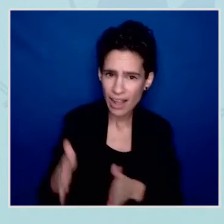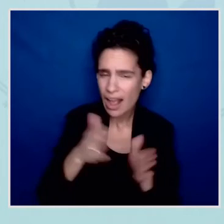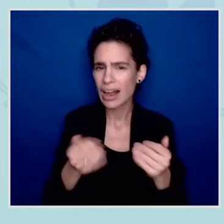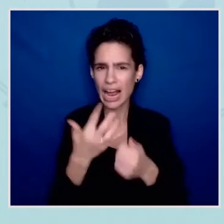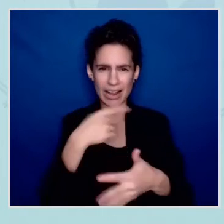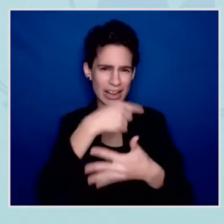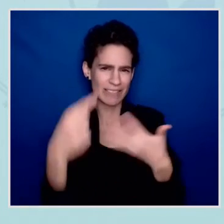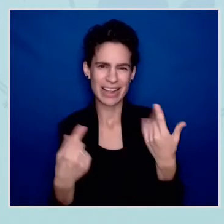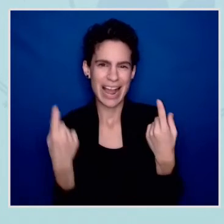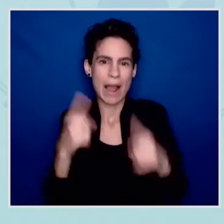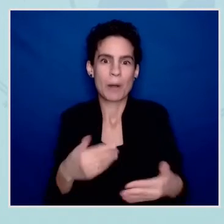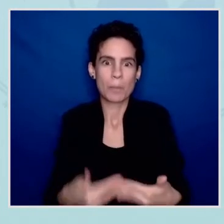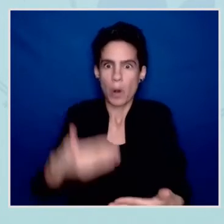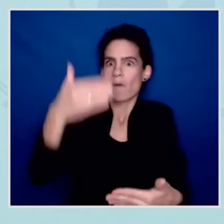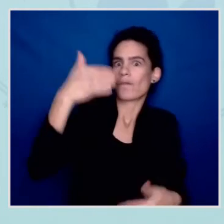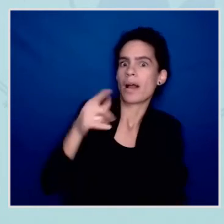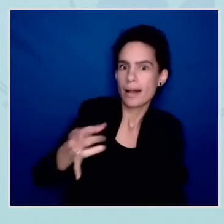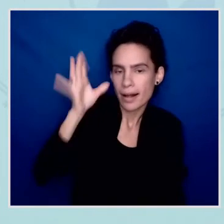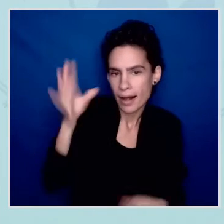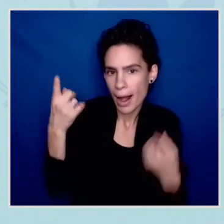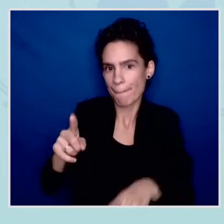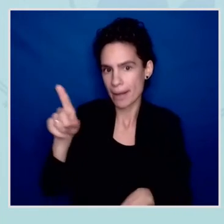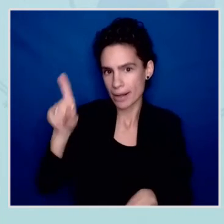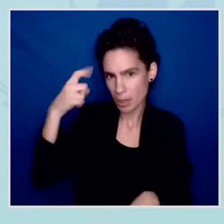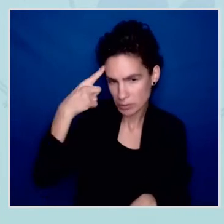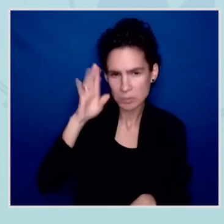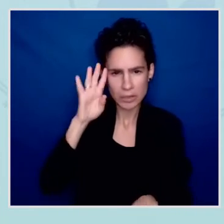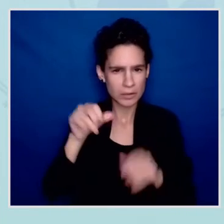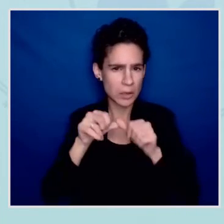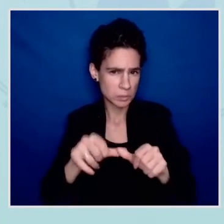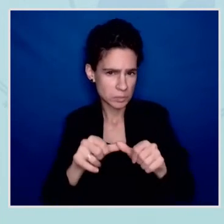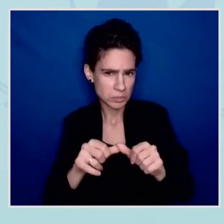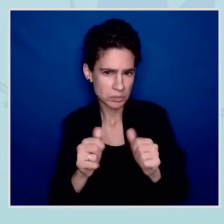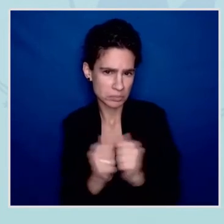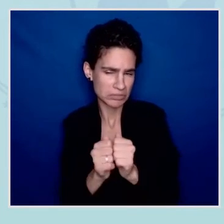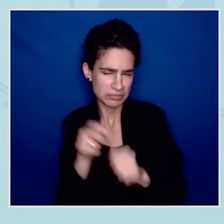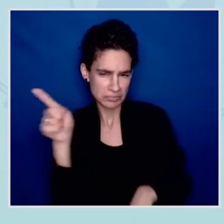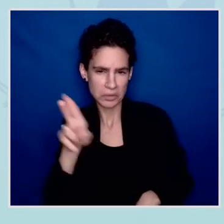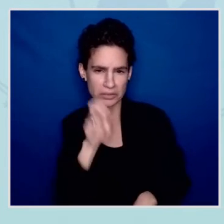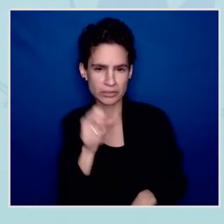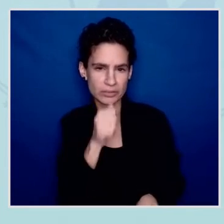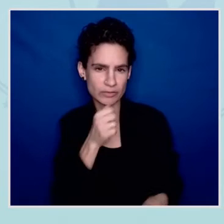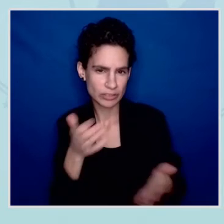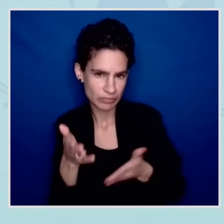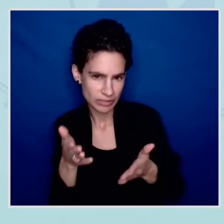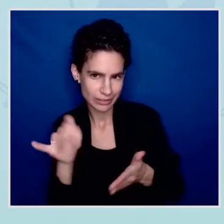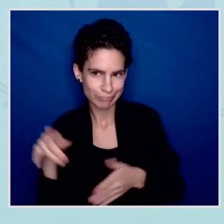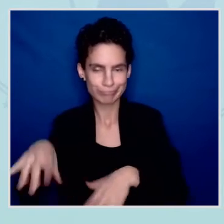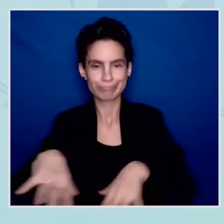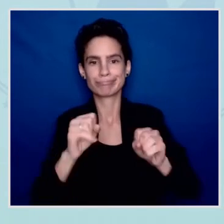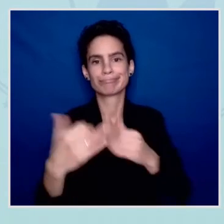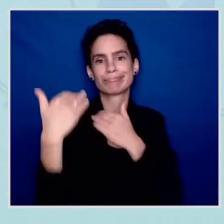WITHOUT A HITCH. SO, IT'S A DIFFERENCE I HAVE CONFIDENCE IN.